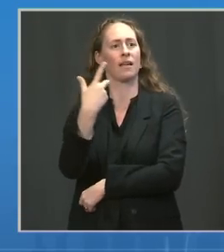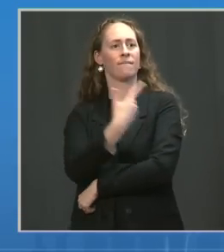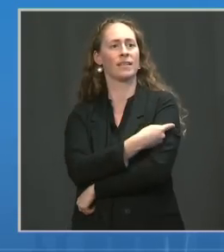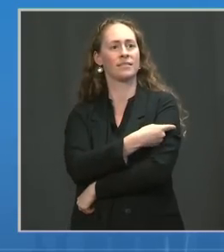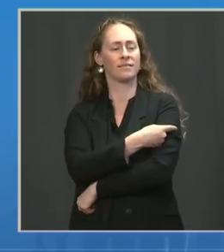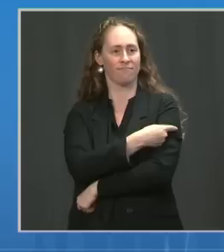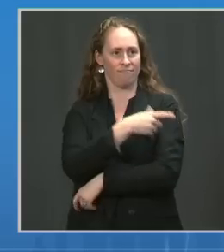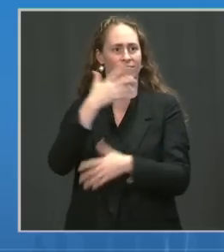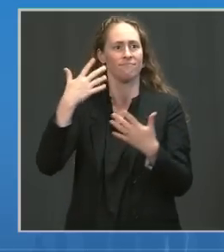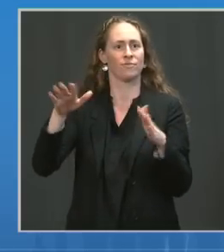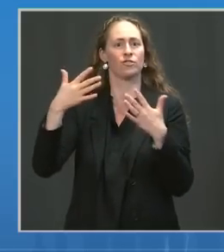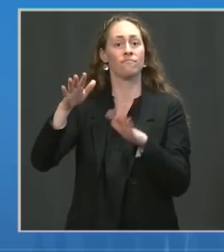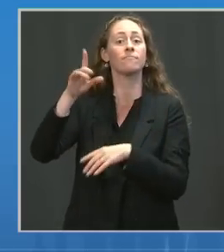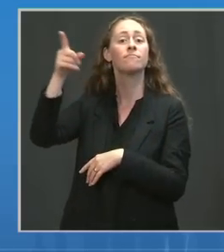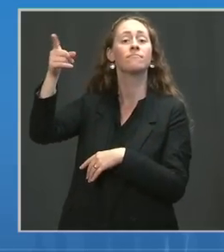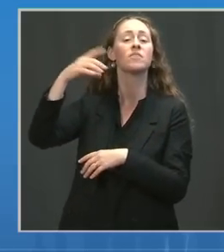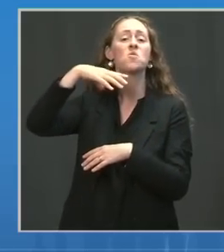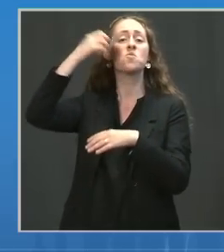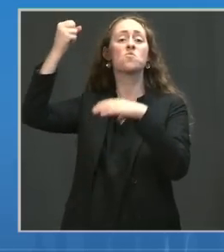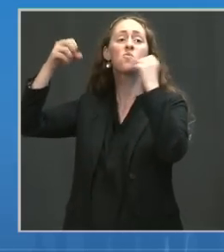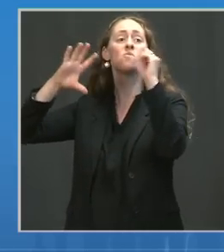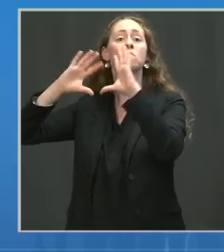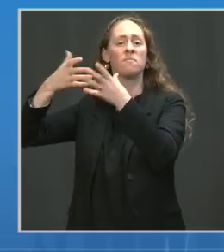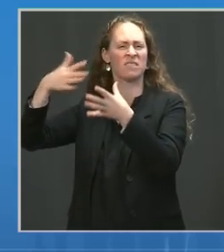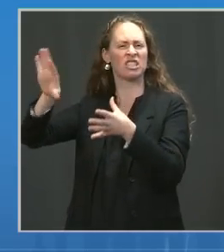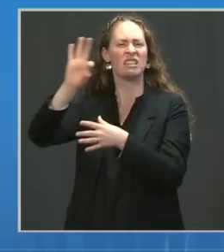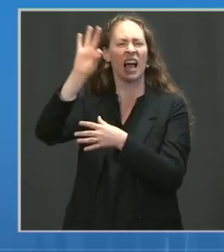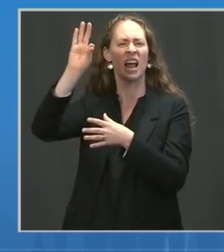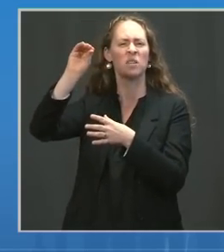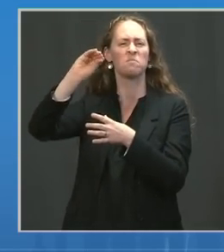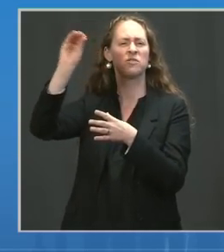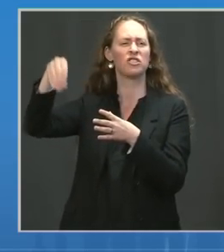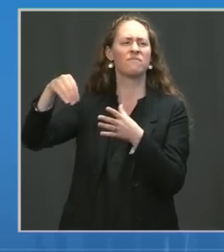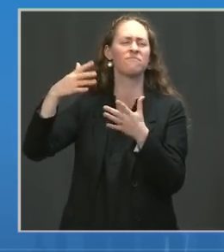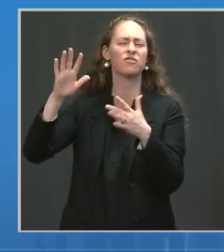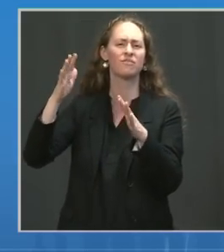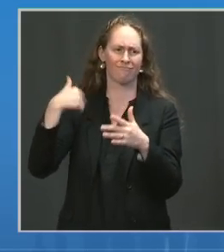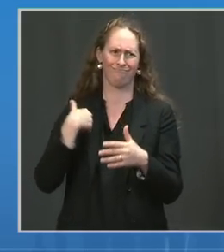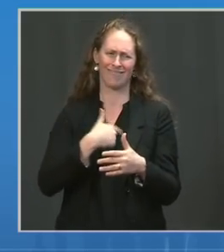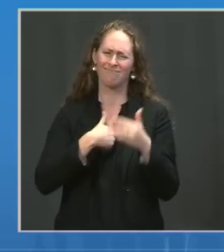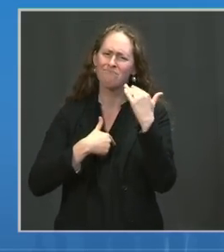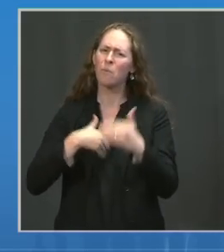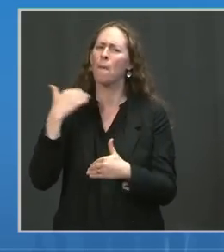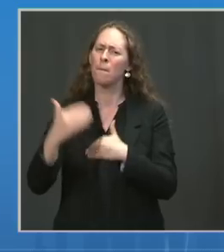These are significant milestones in our fight against the virus. And it's very important to note,